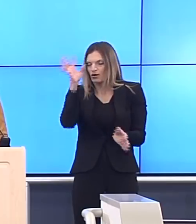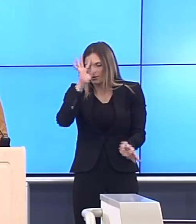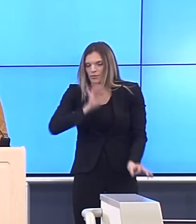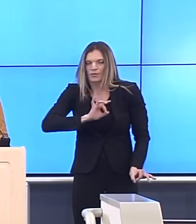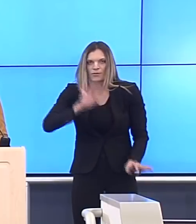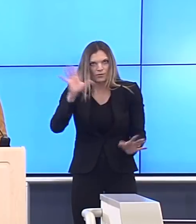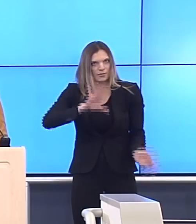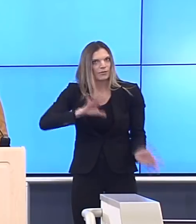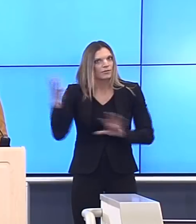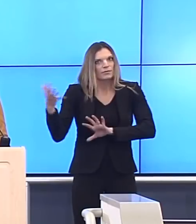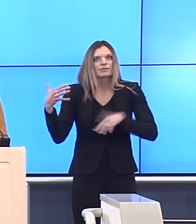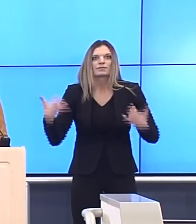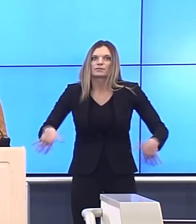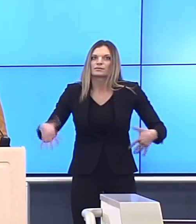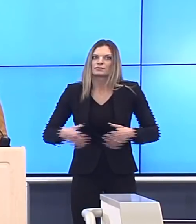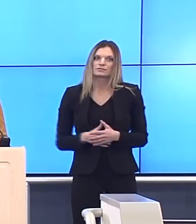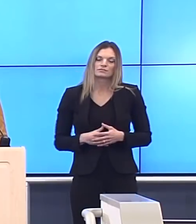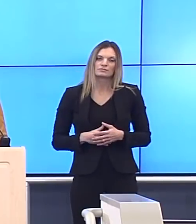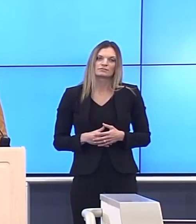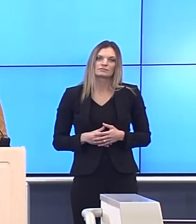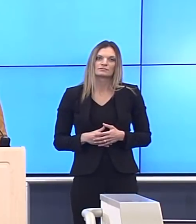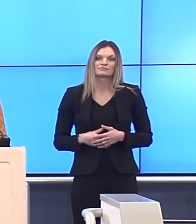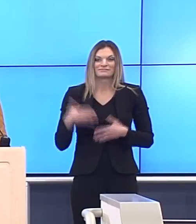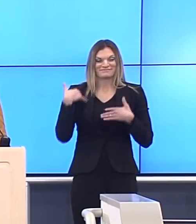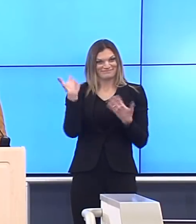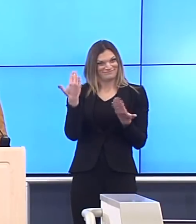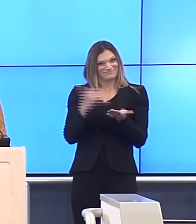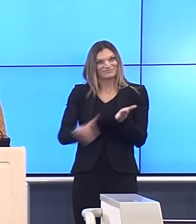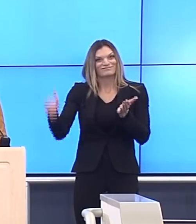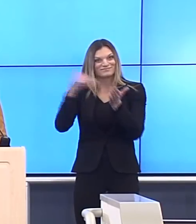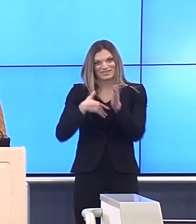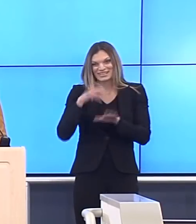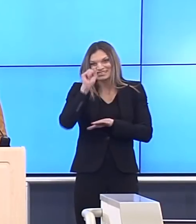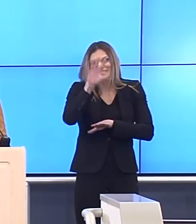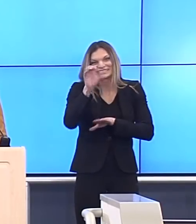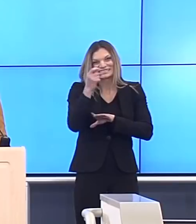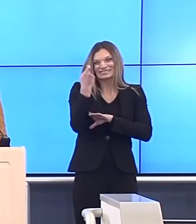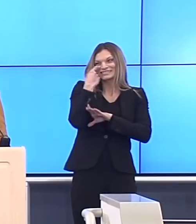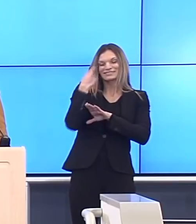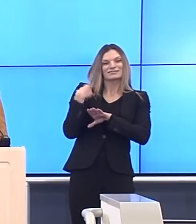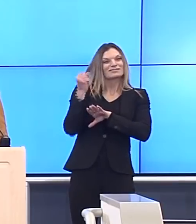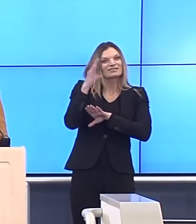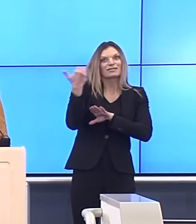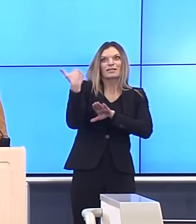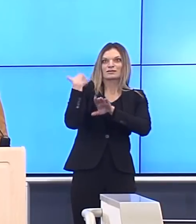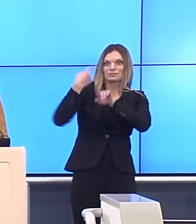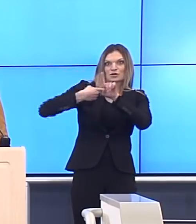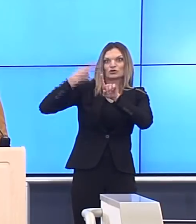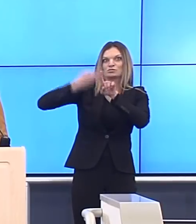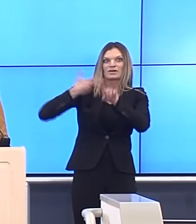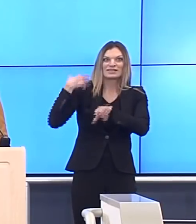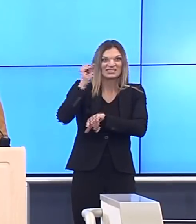THOSE FIRST MONTHS WERE FOR STATE THESE NEXT FEW ARE GOING TO BE EVEN HER. FOR MONTHS. WE